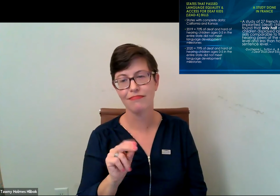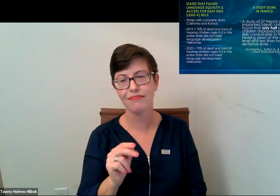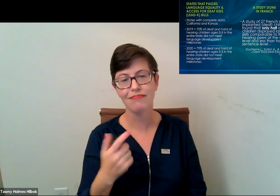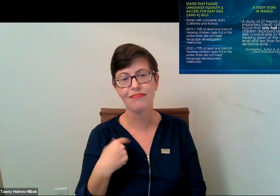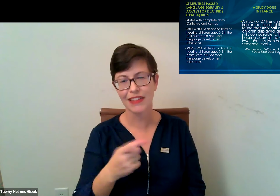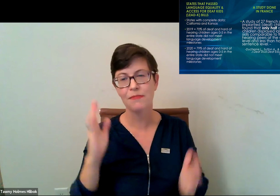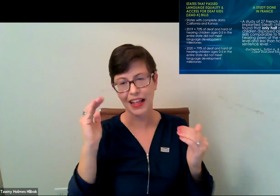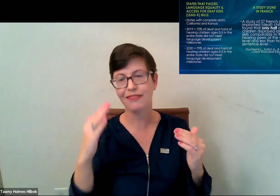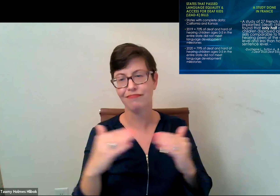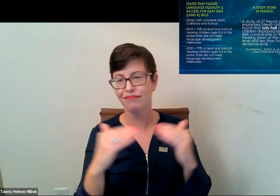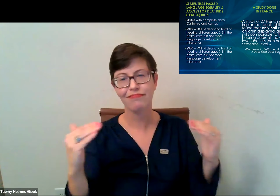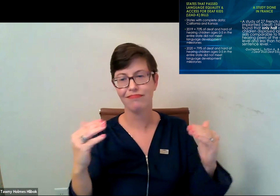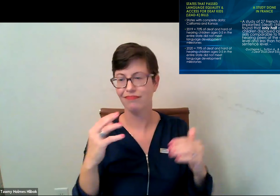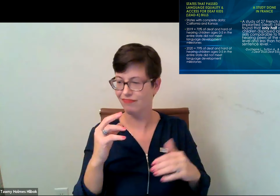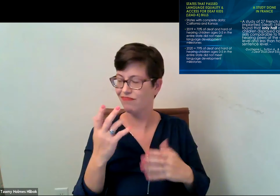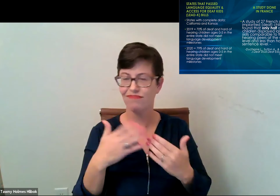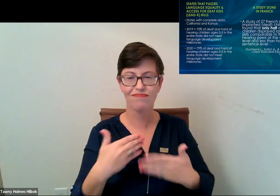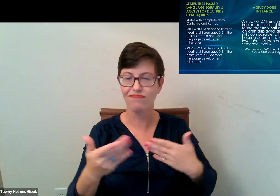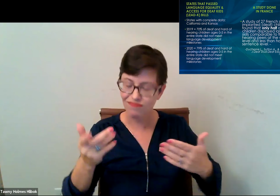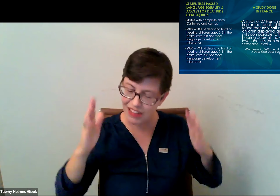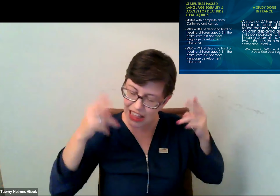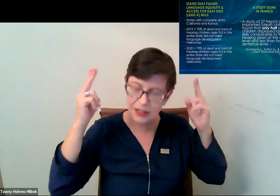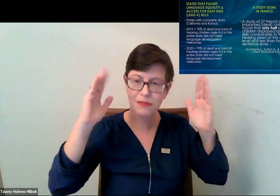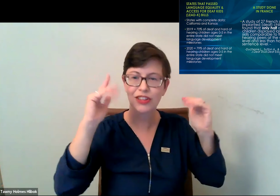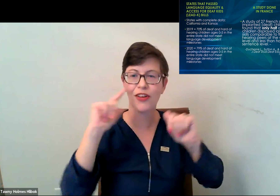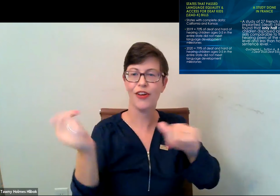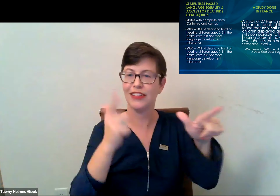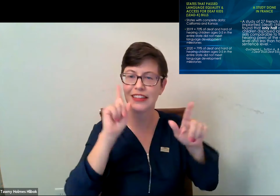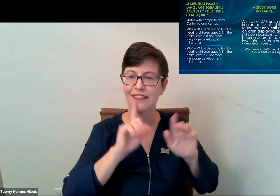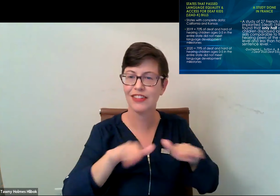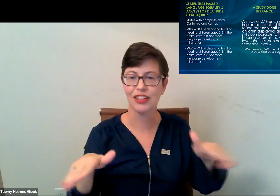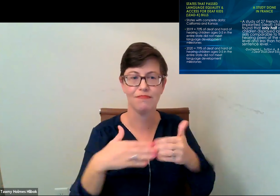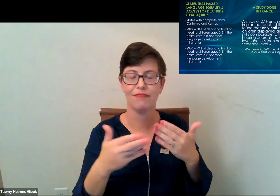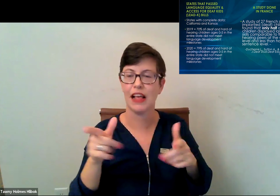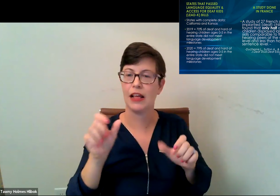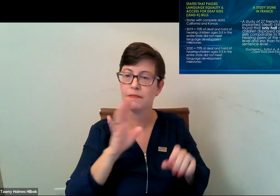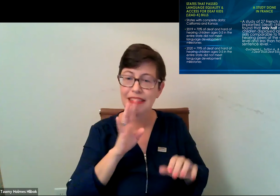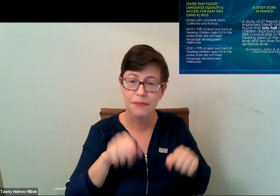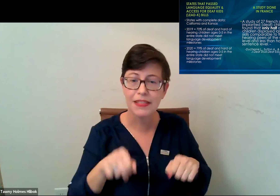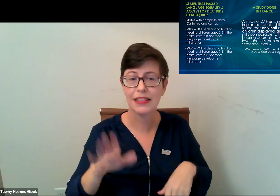Had that competency. And we expect deaf children to be on par with their peers at all levels.